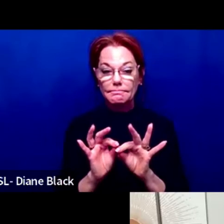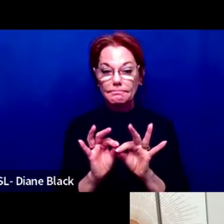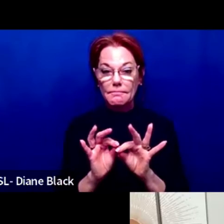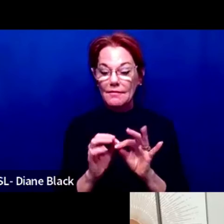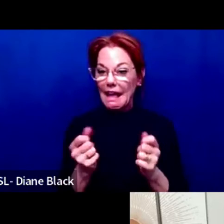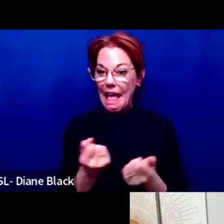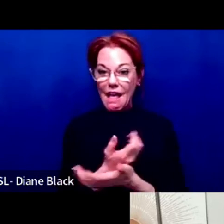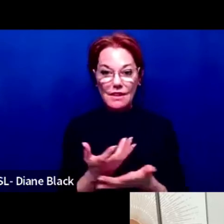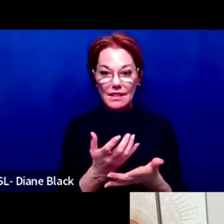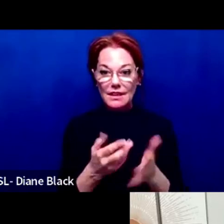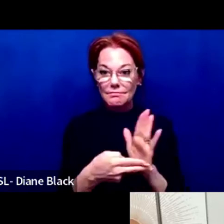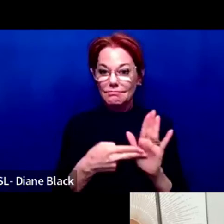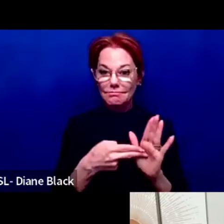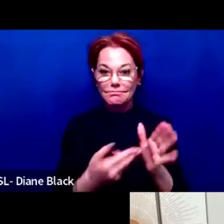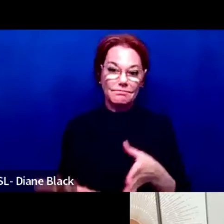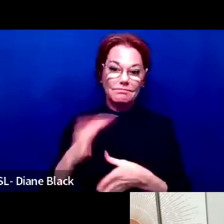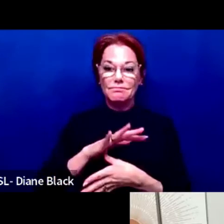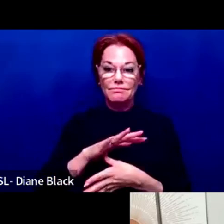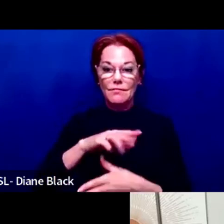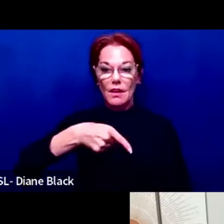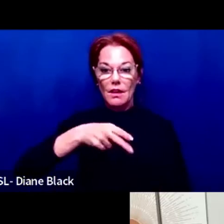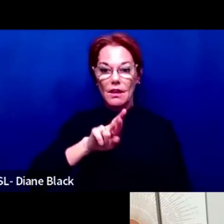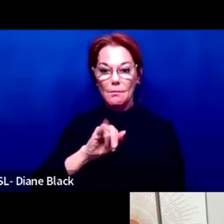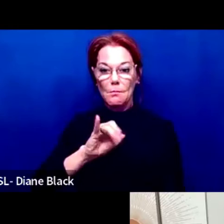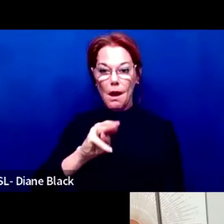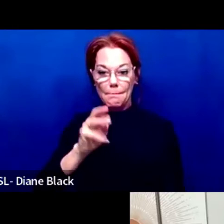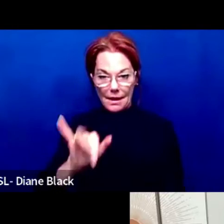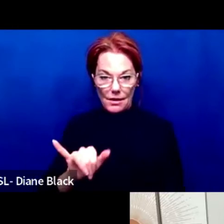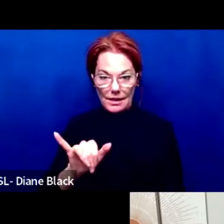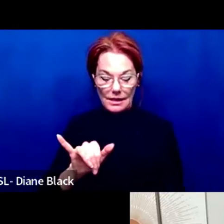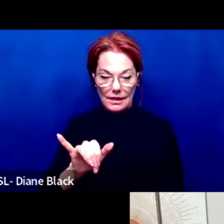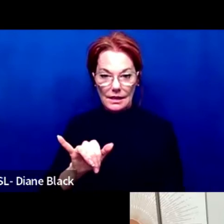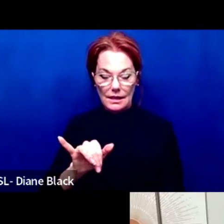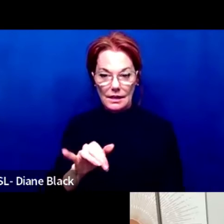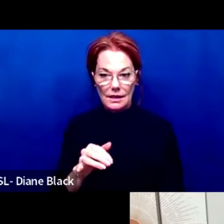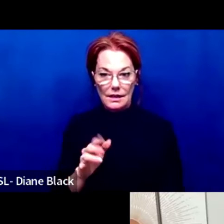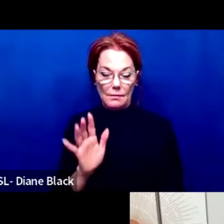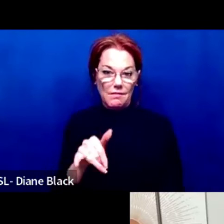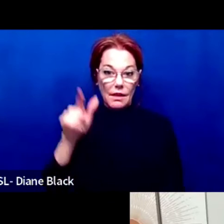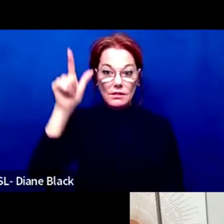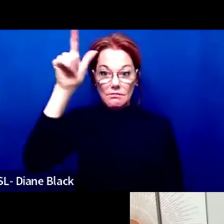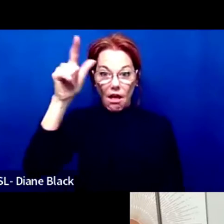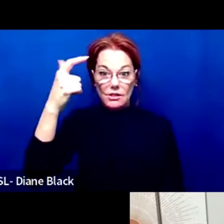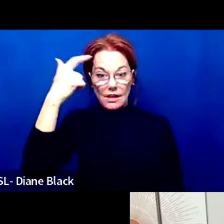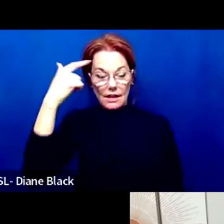primary. And so it just that logic doesn't make sense. But that's logic that I've seen applied so many times, just